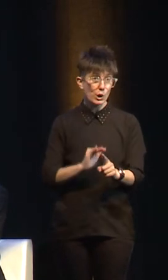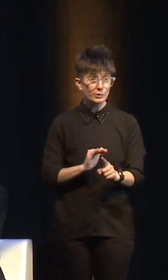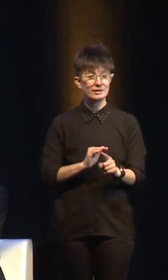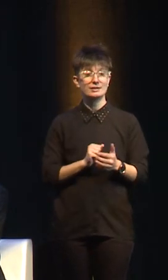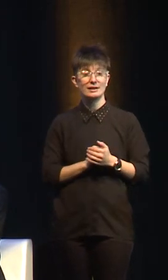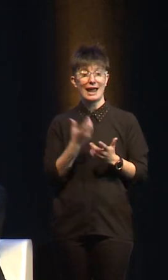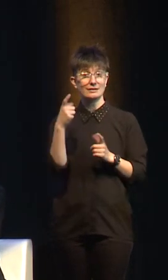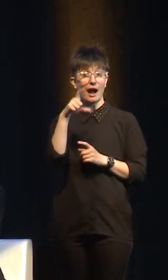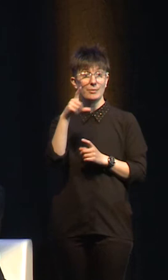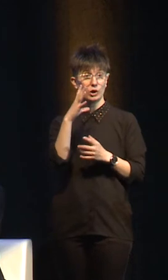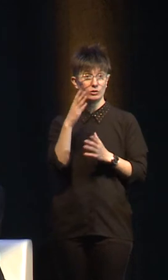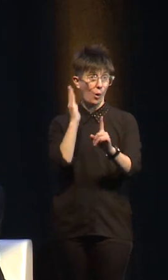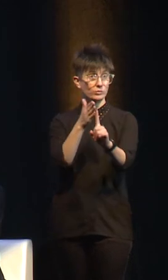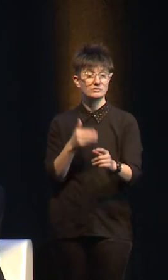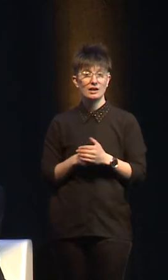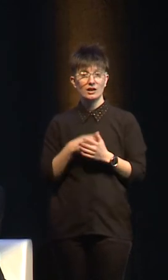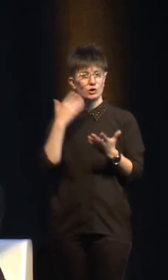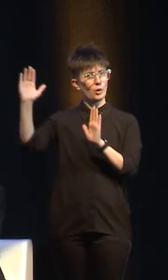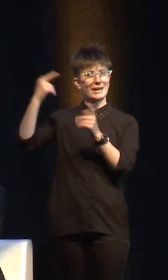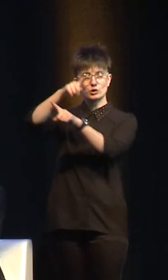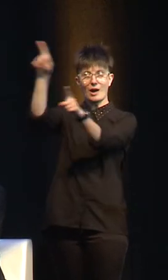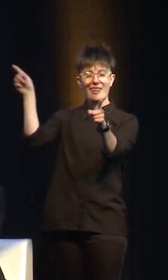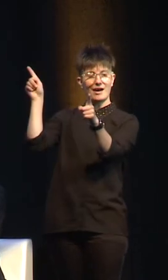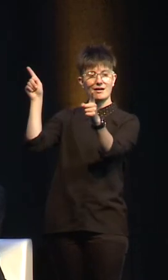organisations around the world. Some of them some of the strongest activity ironically